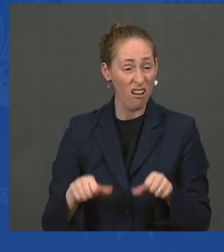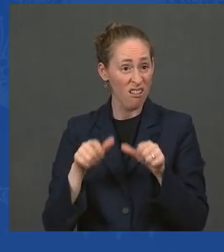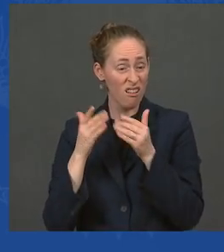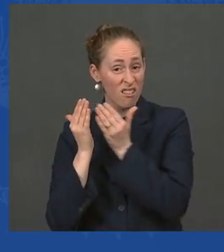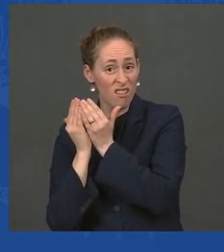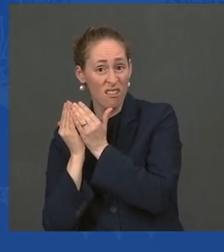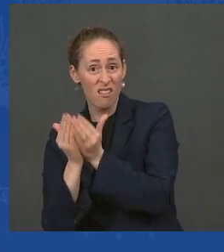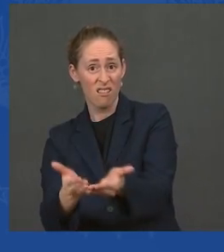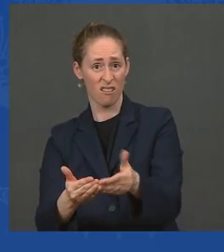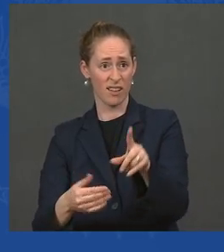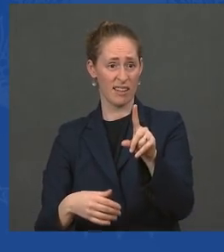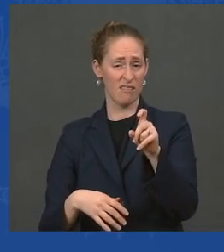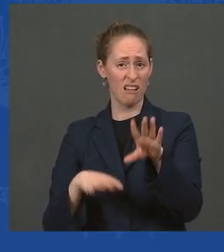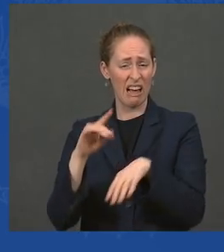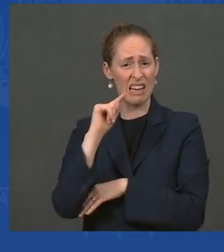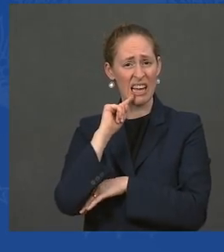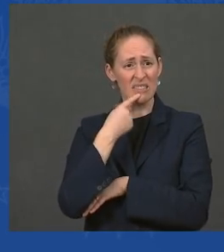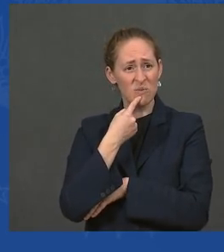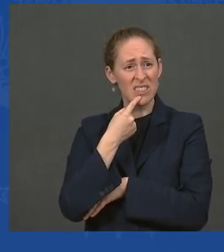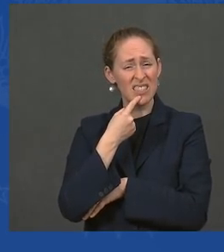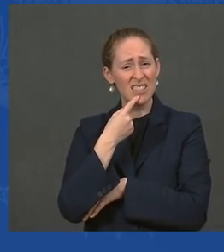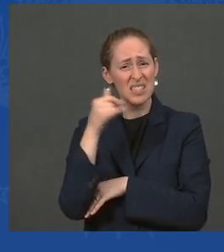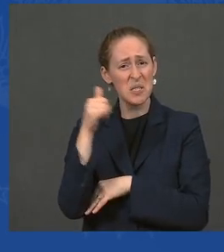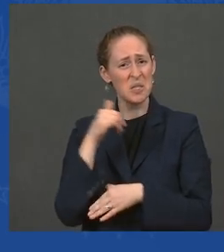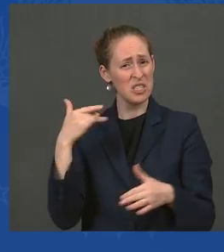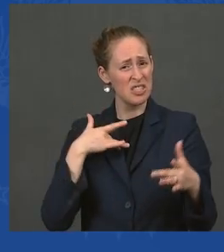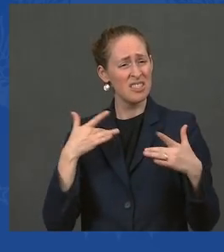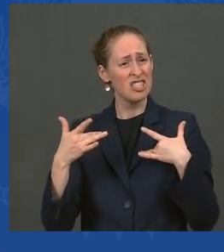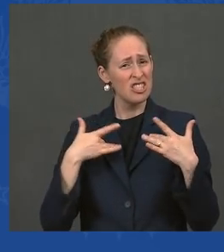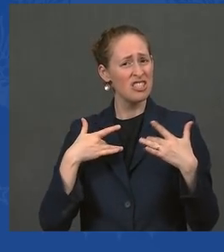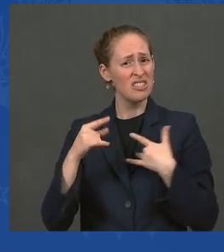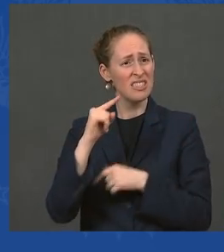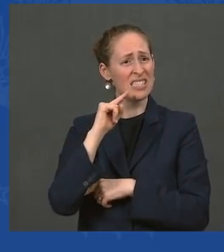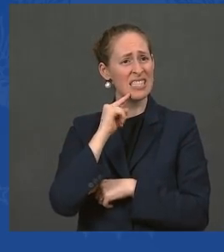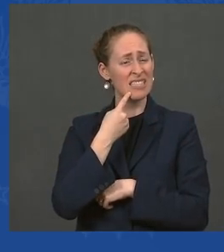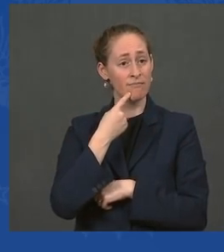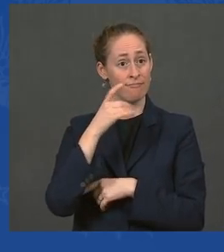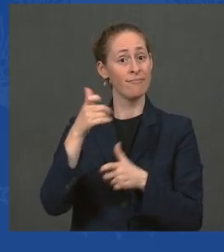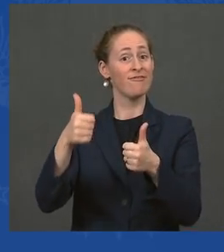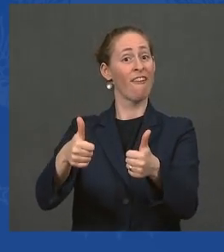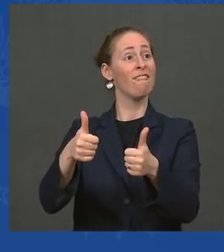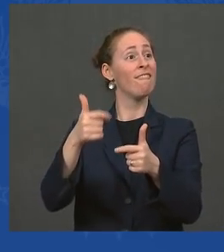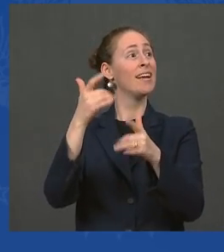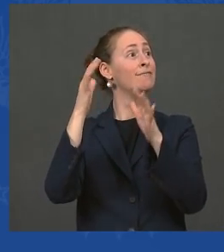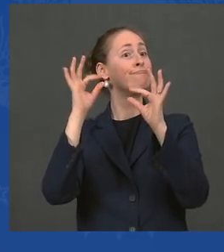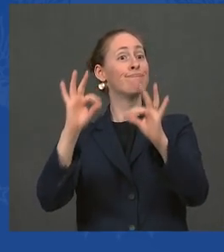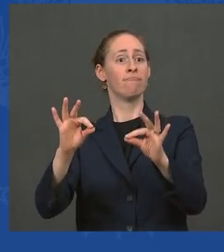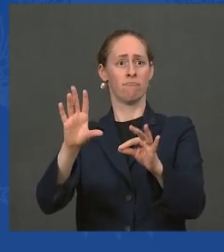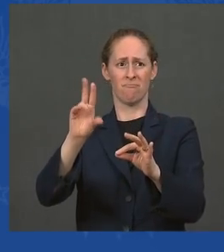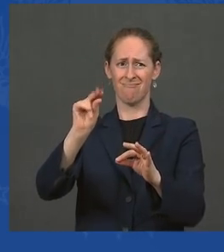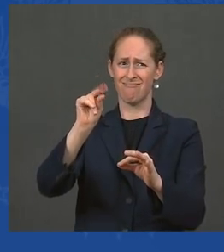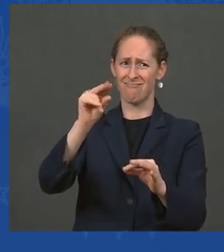And so, you know, it's not going to ease up on its own. We have to invest in our resilience, building roads higher.